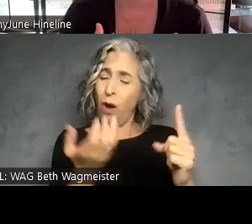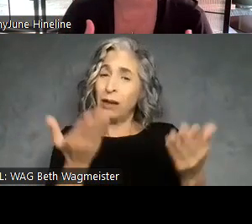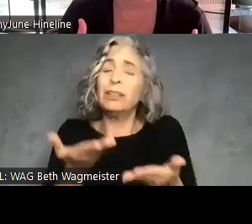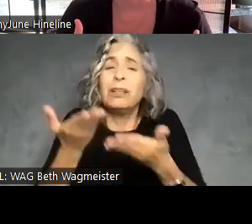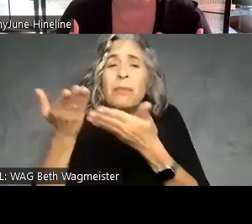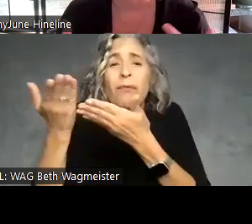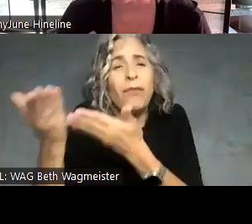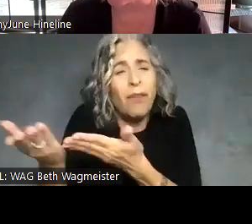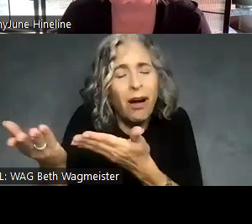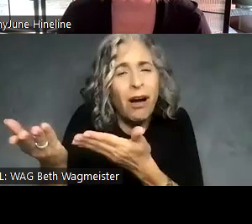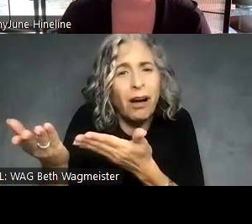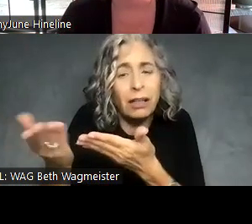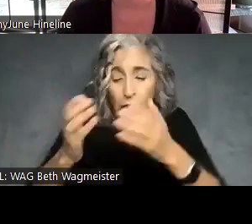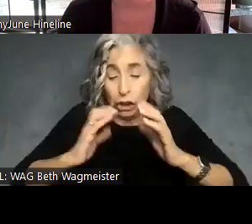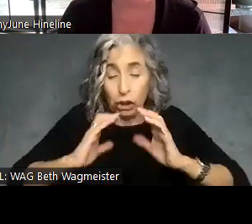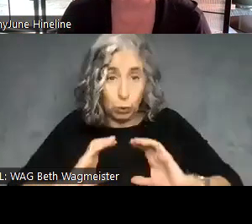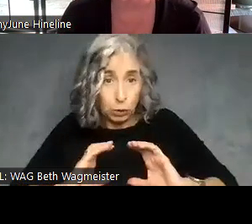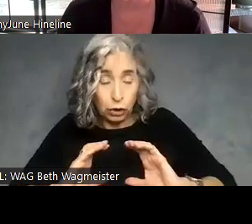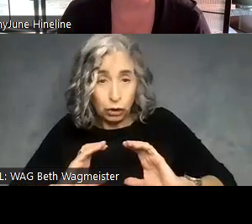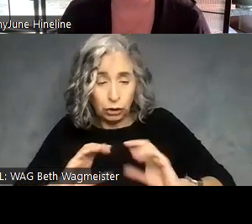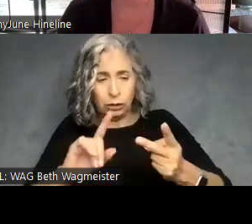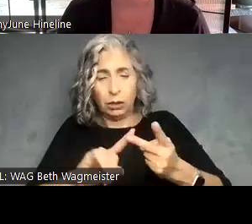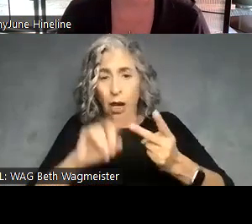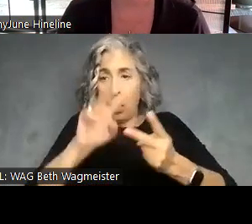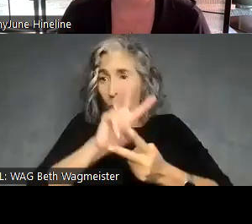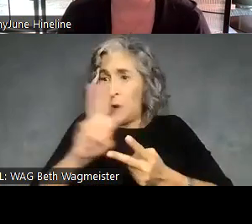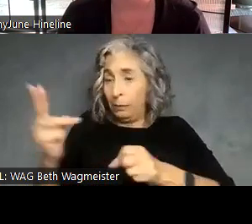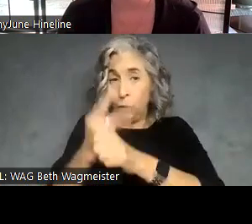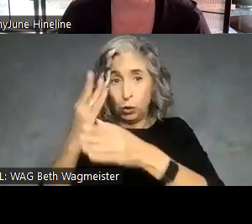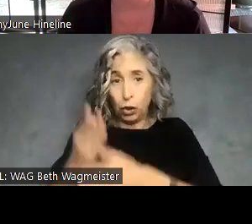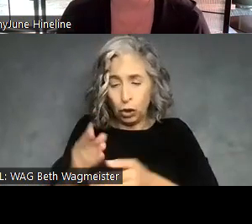and it says "Article 10 Git tips we can't live without." But we can see that the color contrast